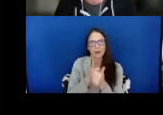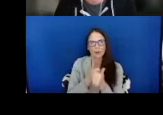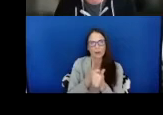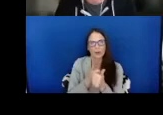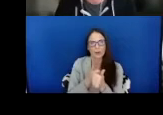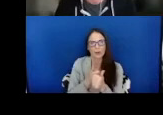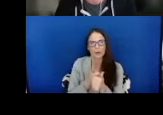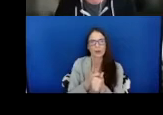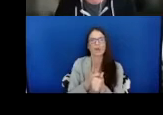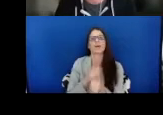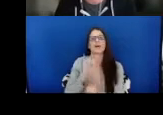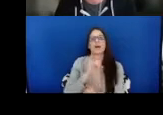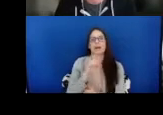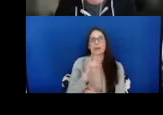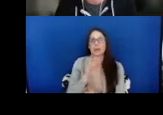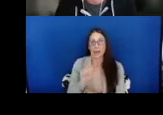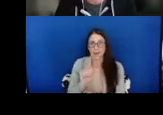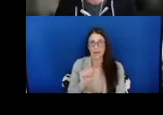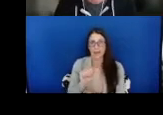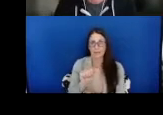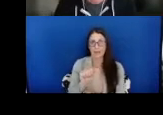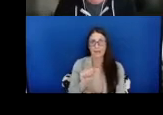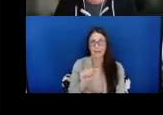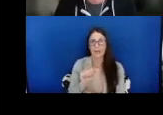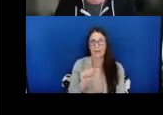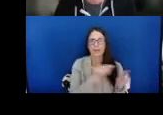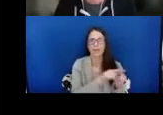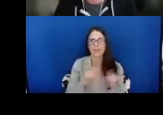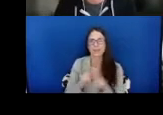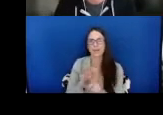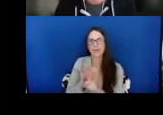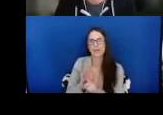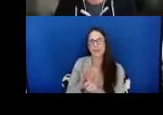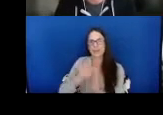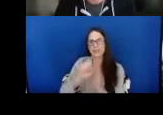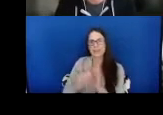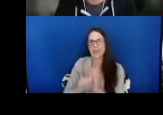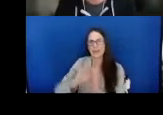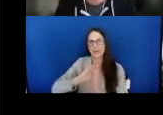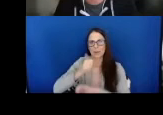Education Act. Ida, as well as their state implementation. This is a lot of the kind